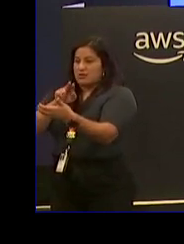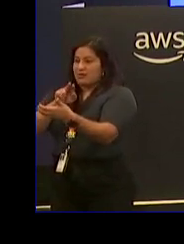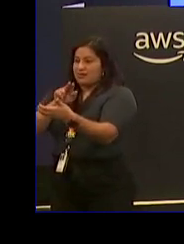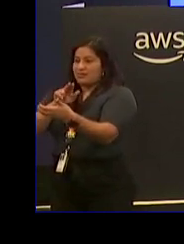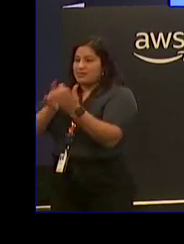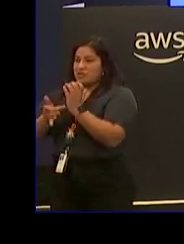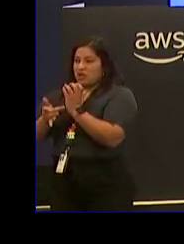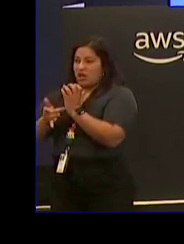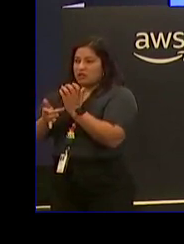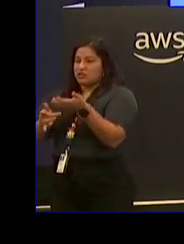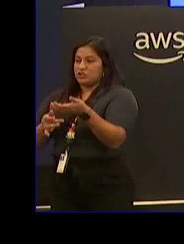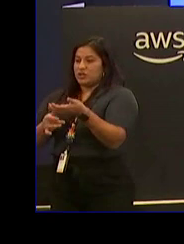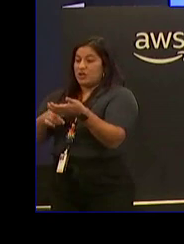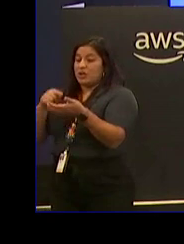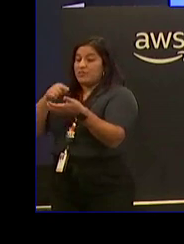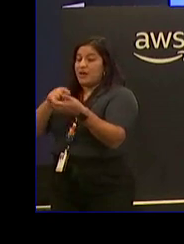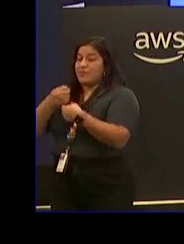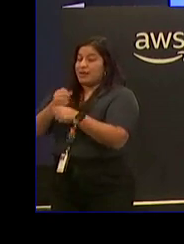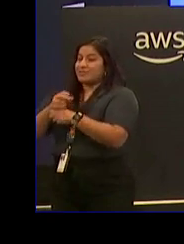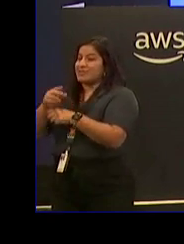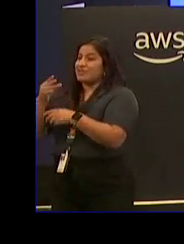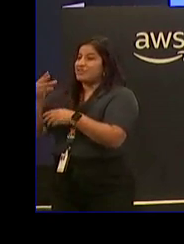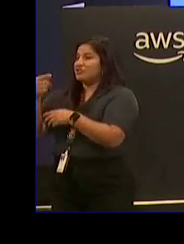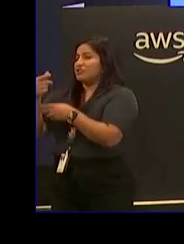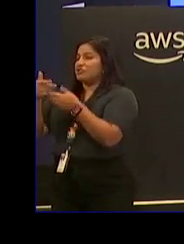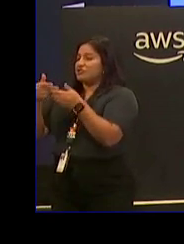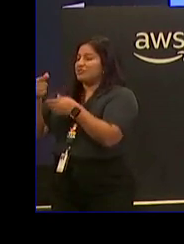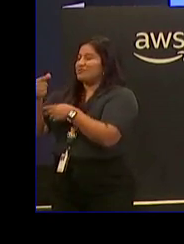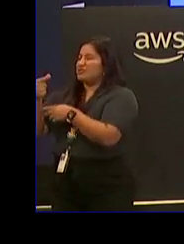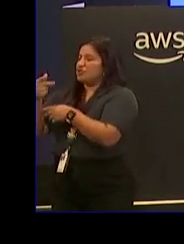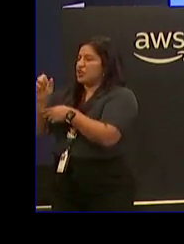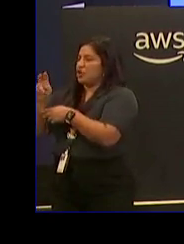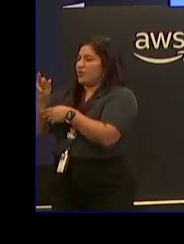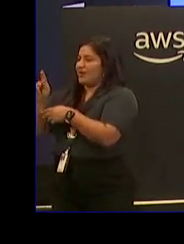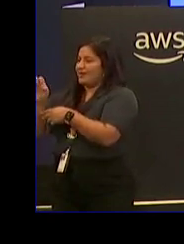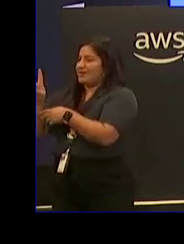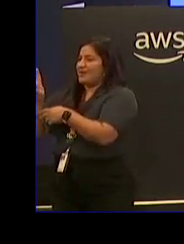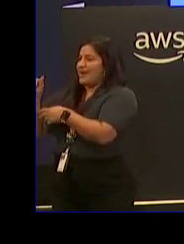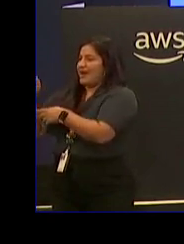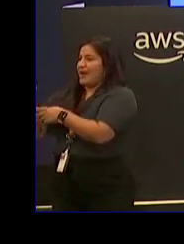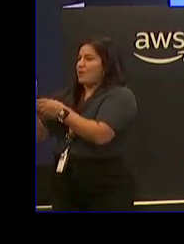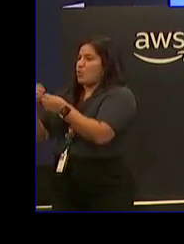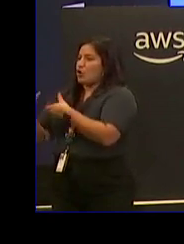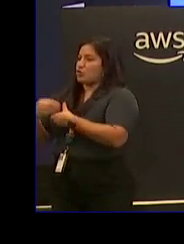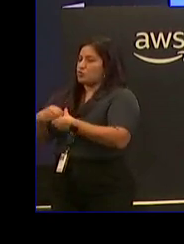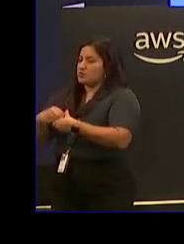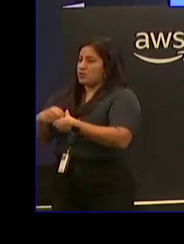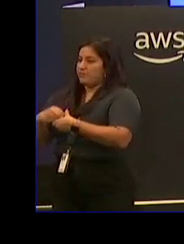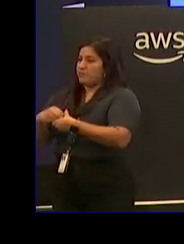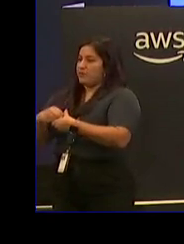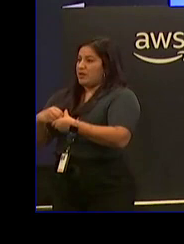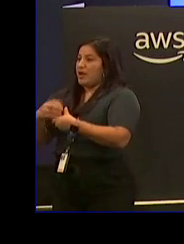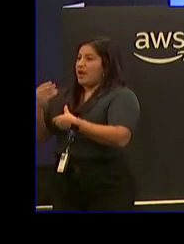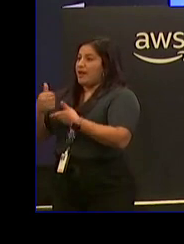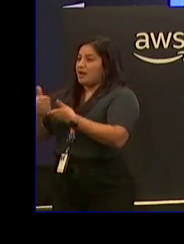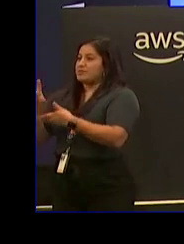That makes generative AI much more inclusive and in being so, it helps disabled people to access